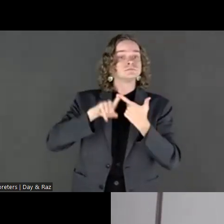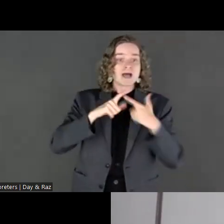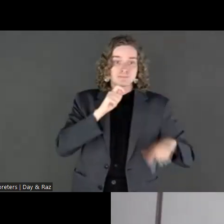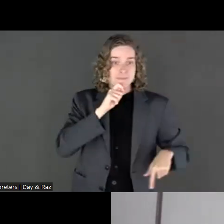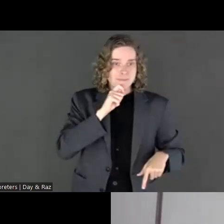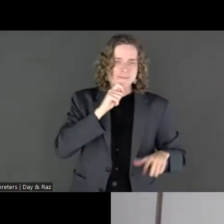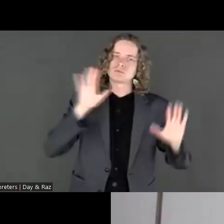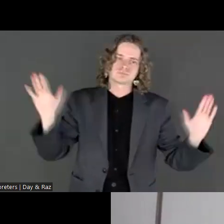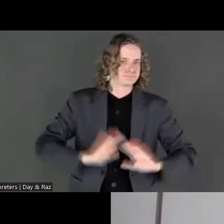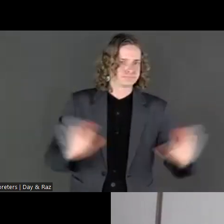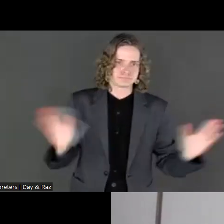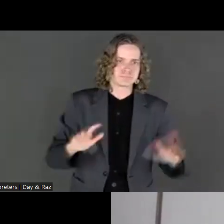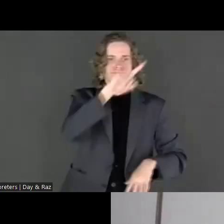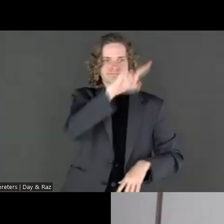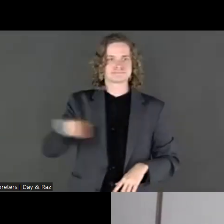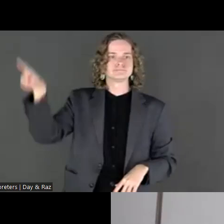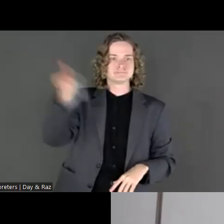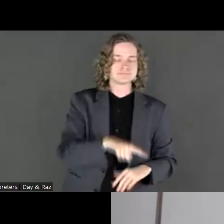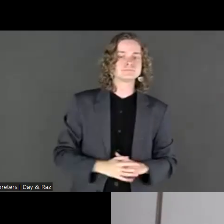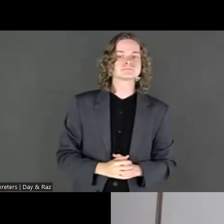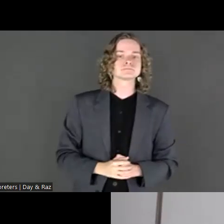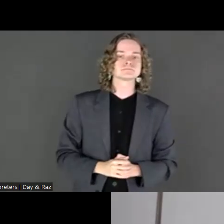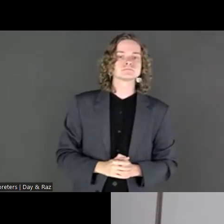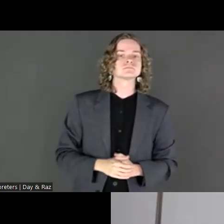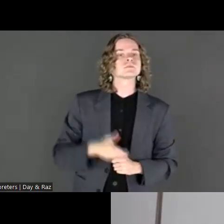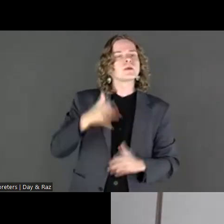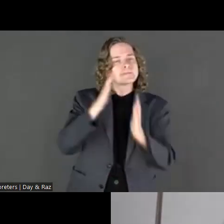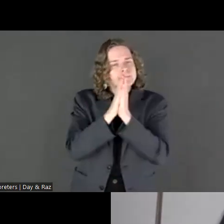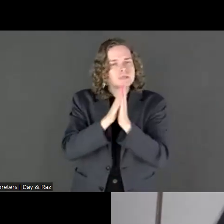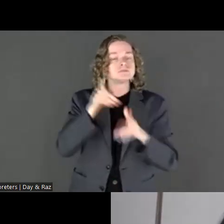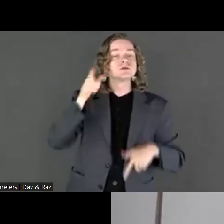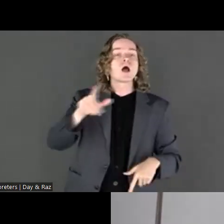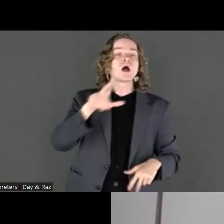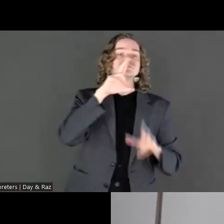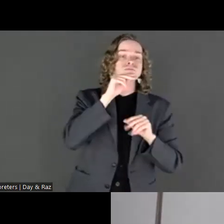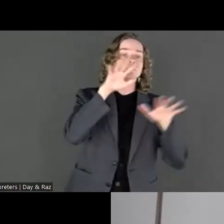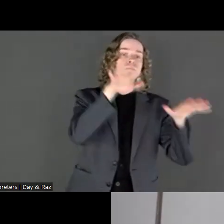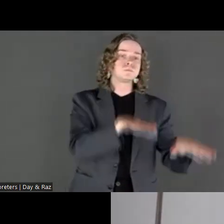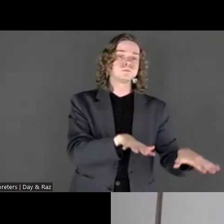Thank you all and have a good evening. Thank you so much Jelena for this